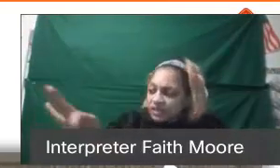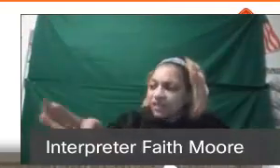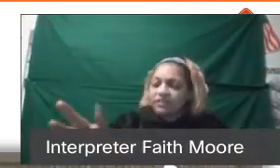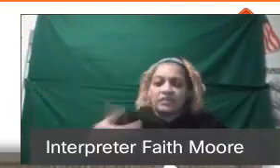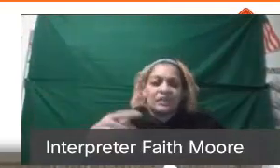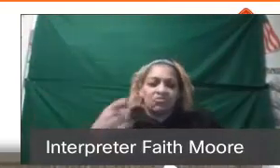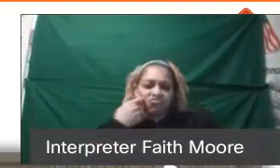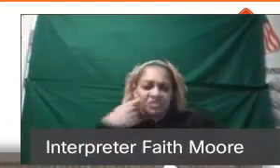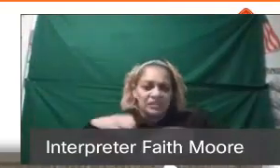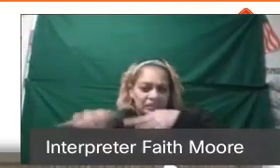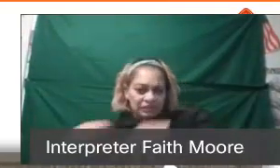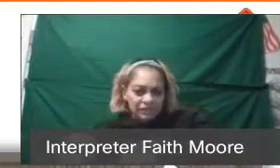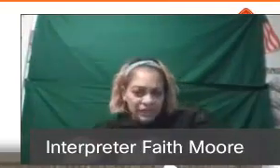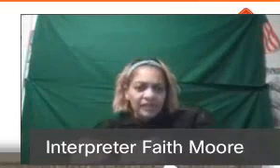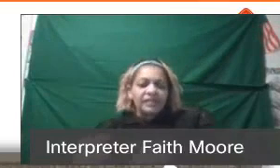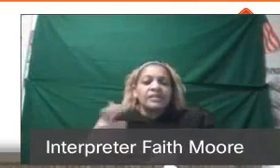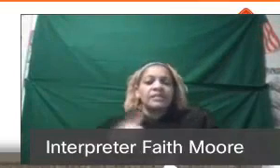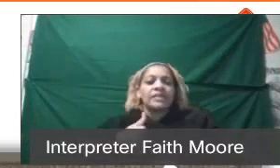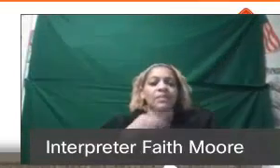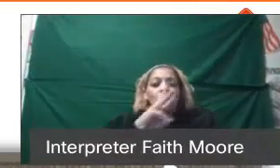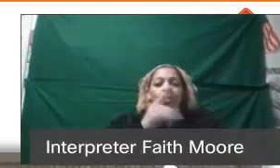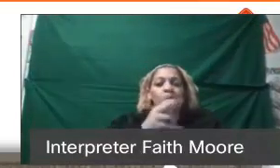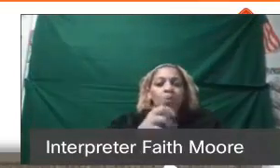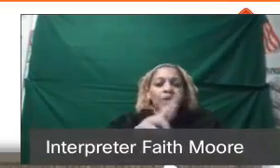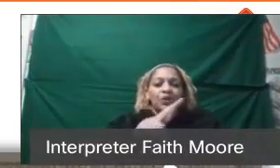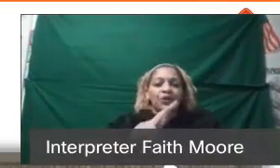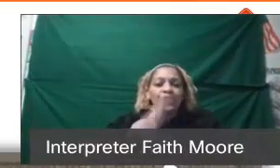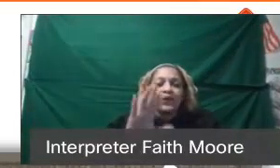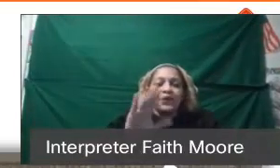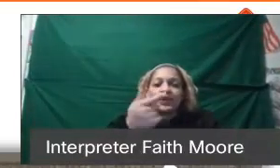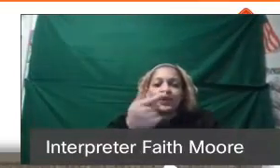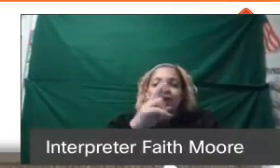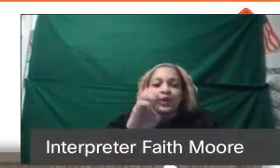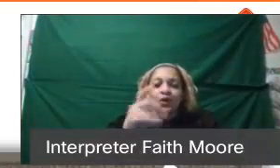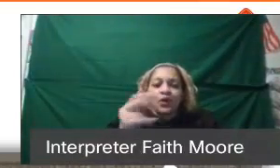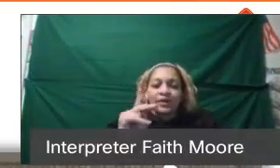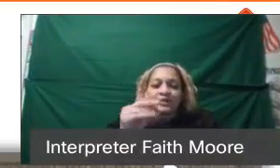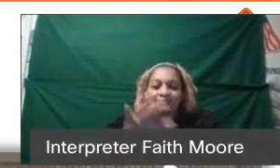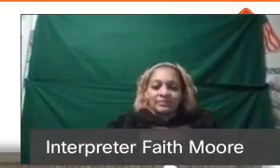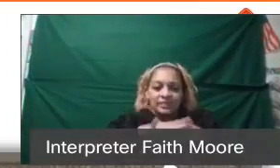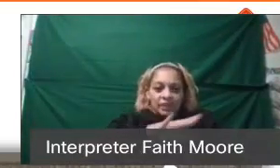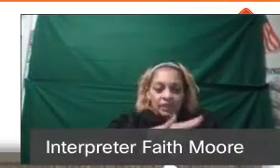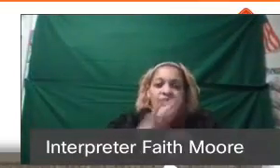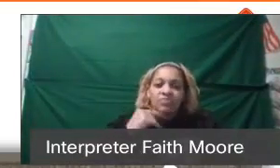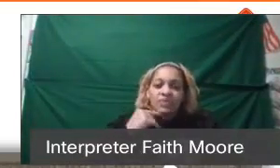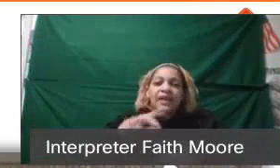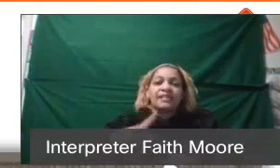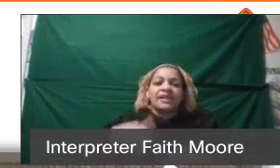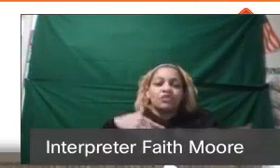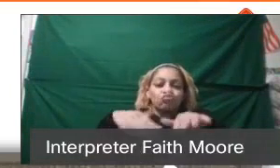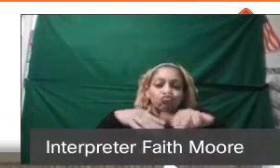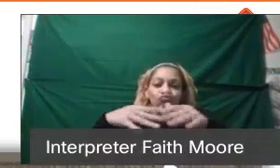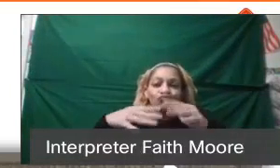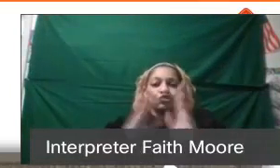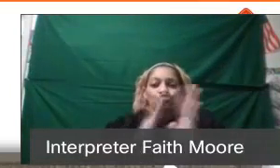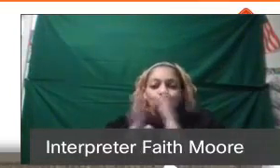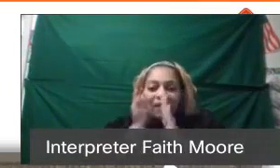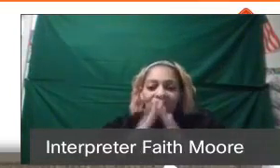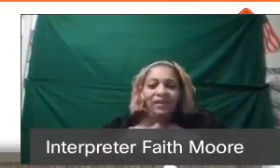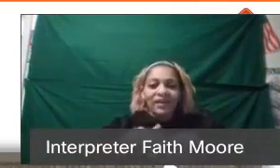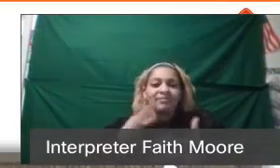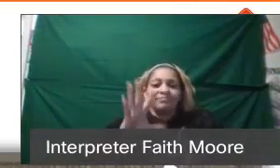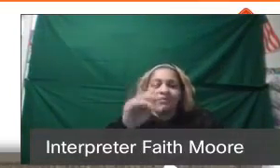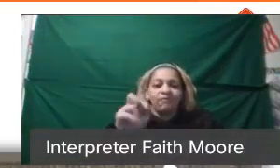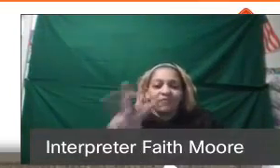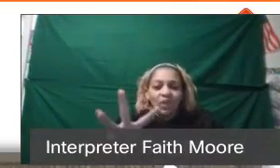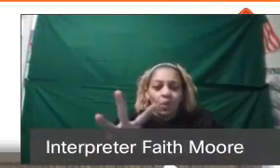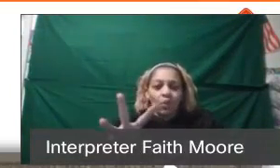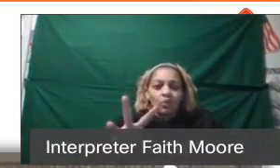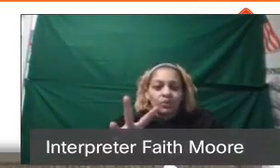I met with garden condos, so we're pretty familiar with the traffic flow in the area. And 1 thing that I've noticed that you guys are going to do at the widdier and Blair intersection is.